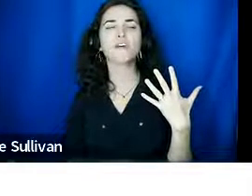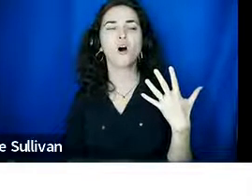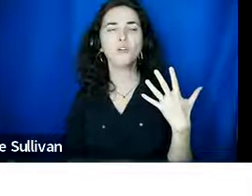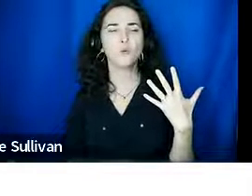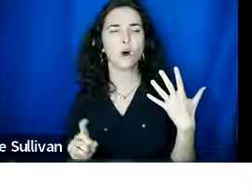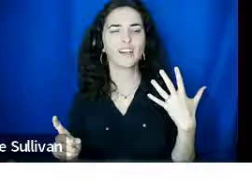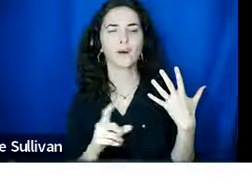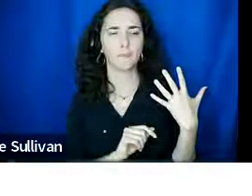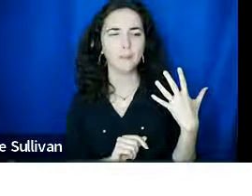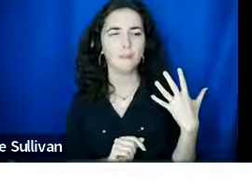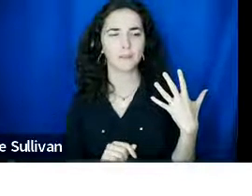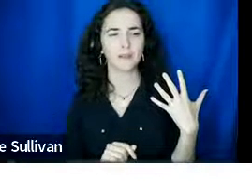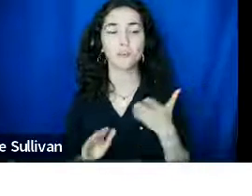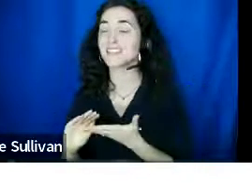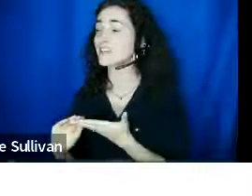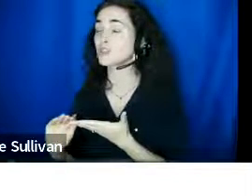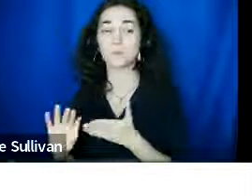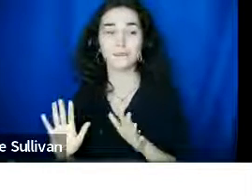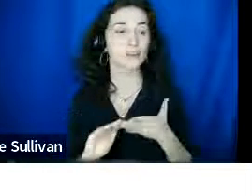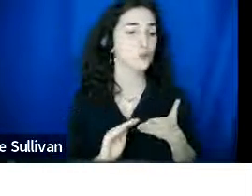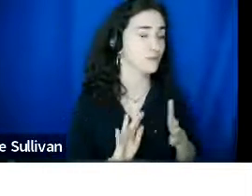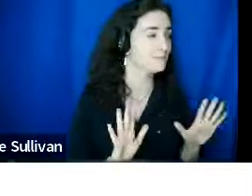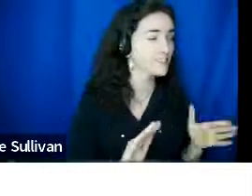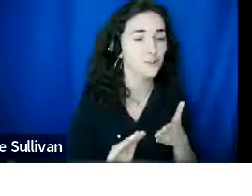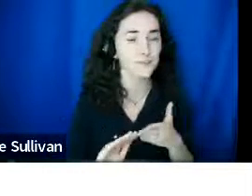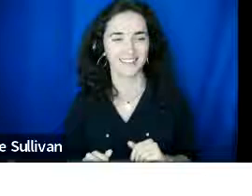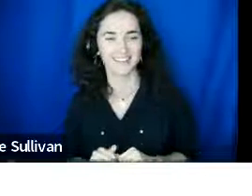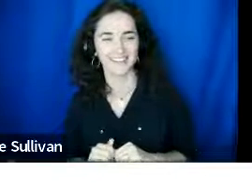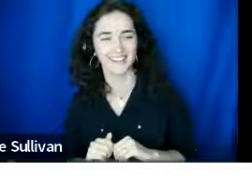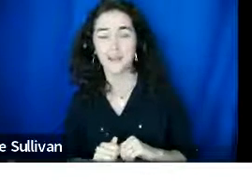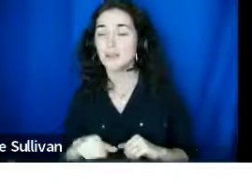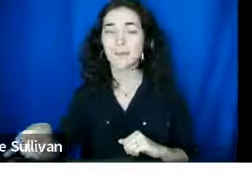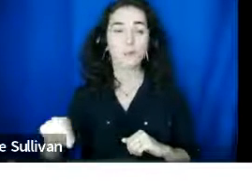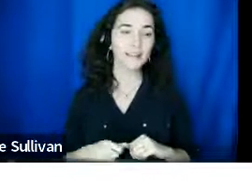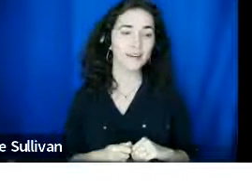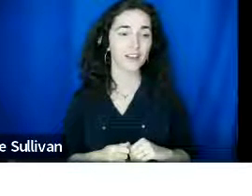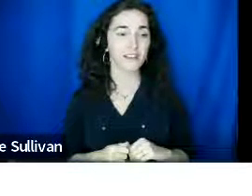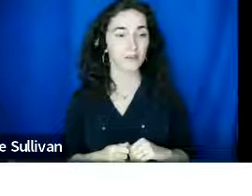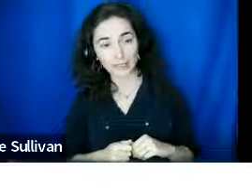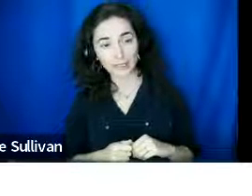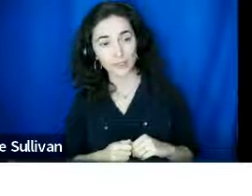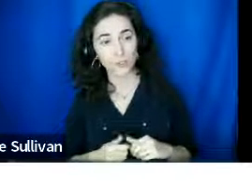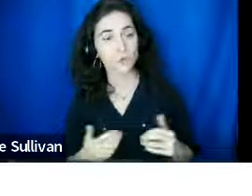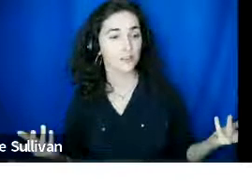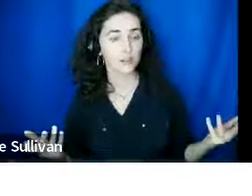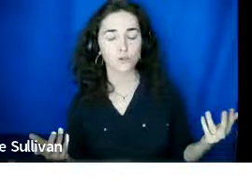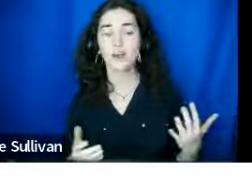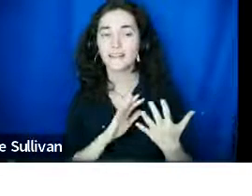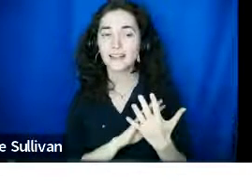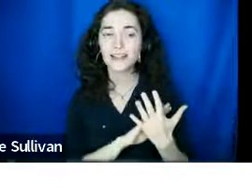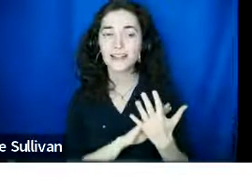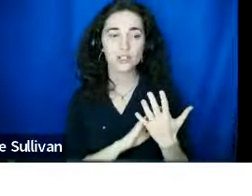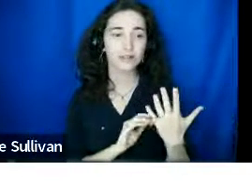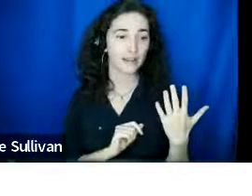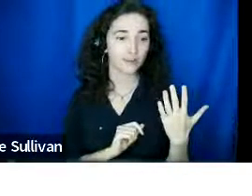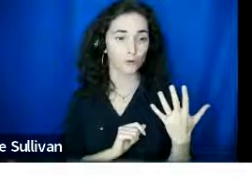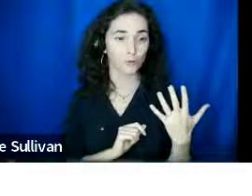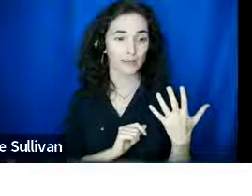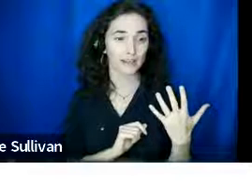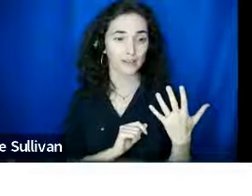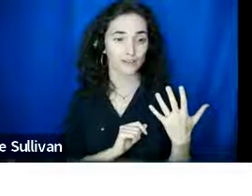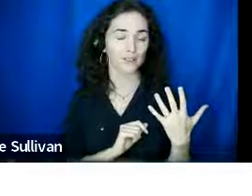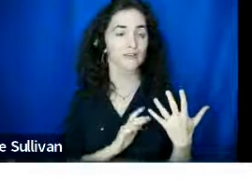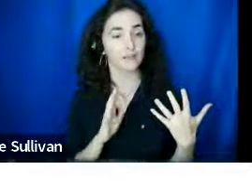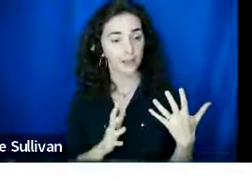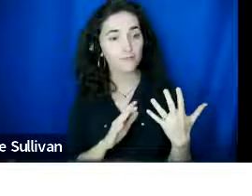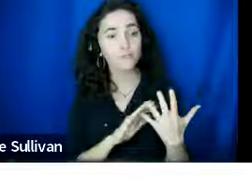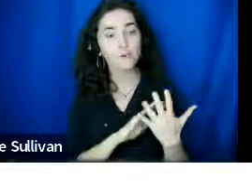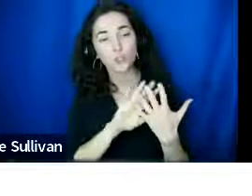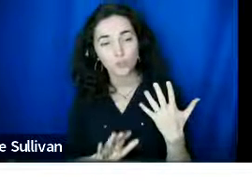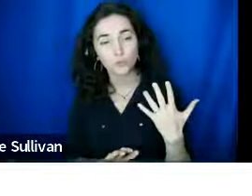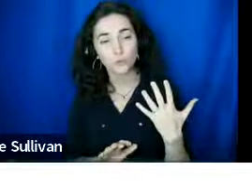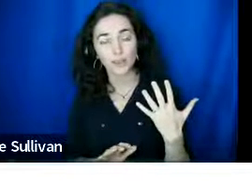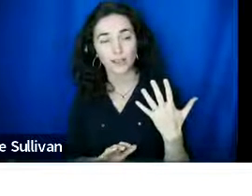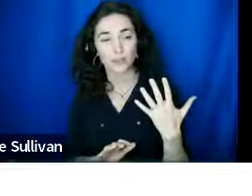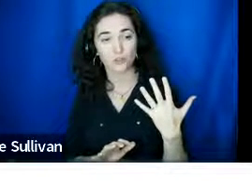We can spend all day walking around bumping into people and just say, excuse me, excuse me. You can point to things, and when they give it to you, say thank you, that's actually meaningful communication, it's not in-depth but it's